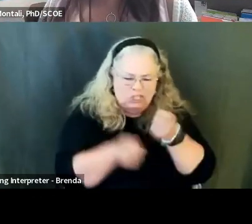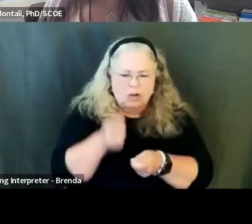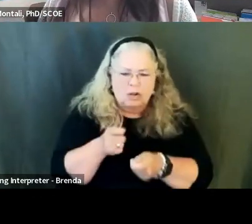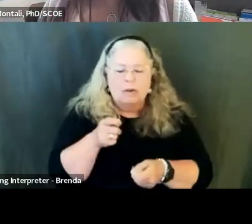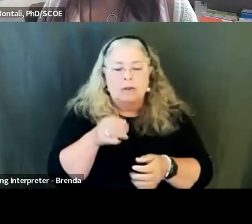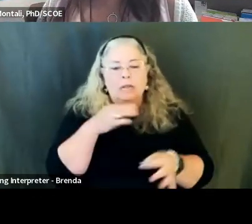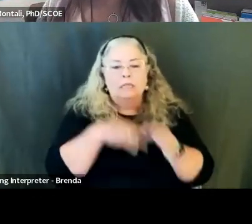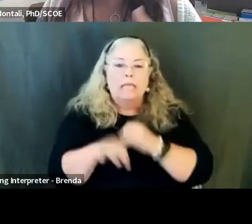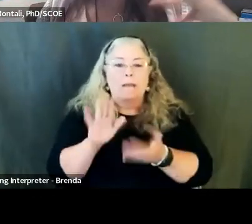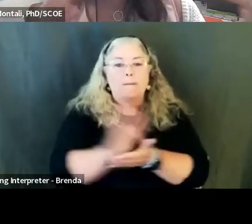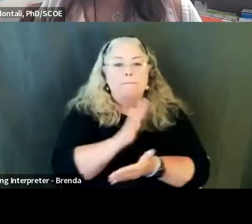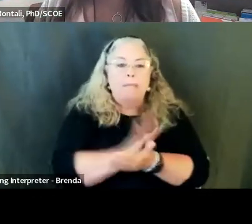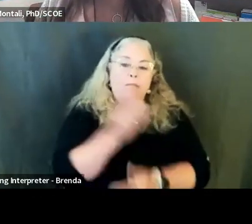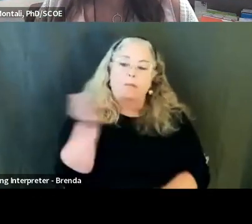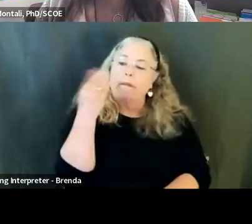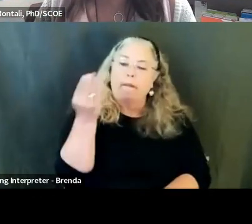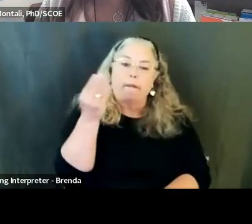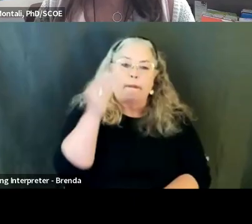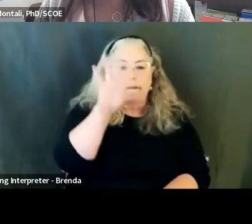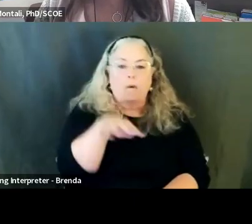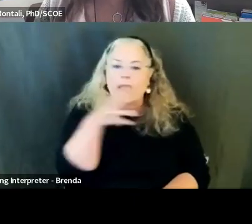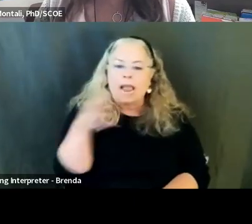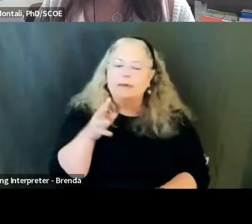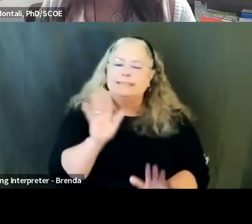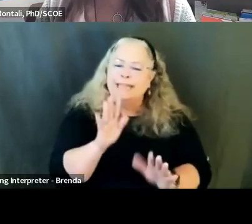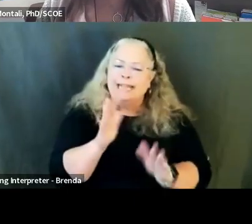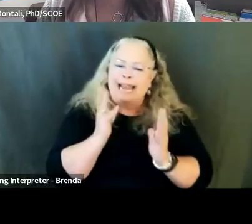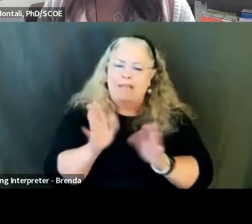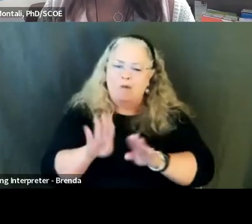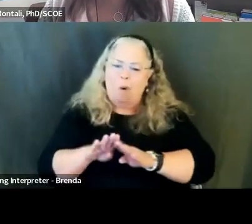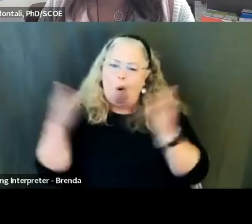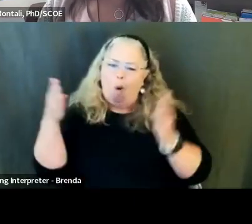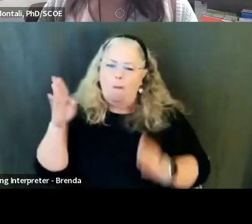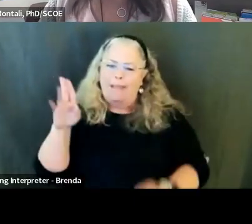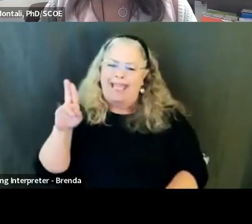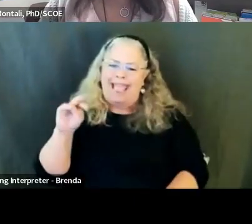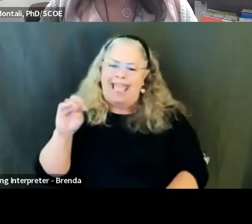a on a sheet. Do an open-ended kind of as opposed to a close-ended worksheet.” So I think that would